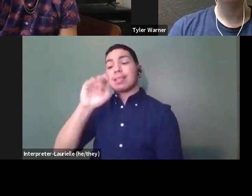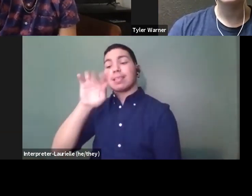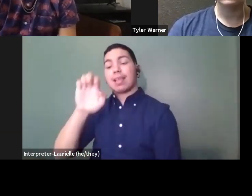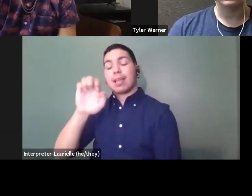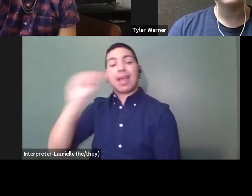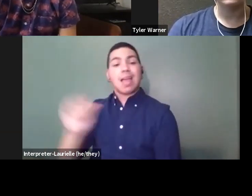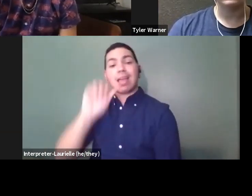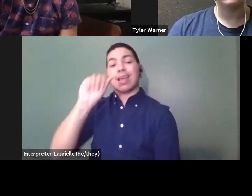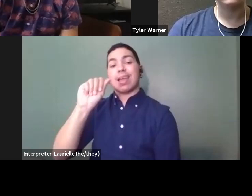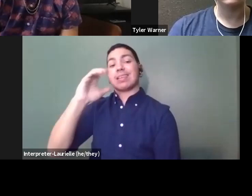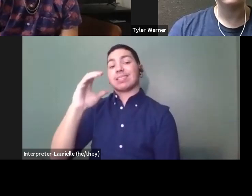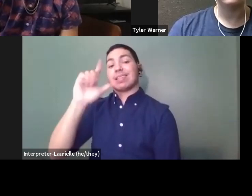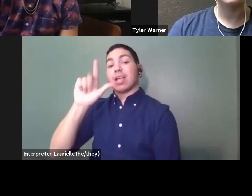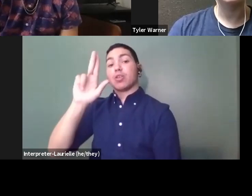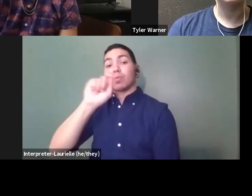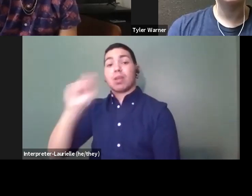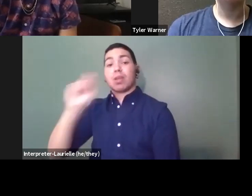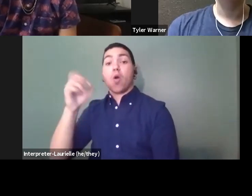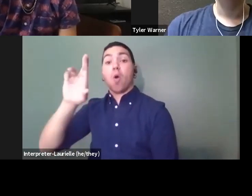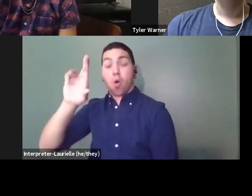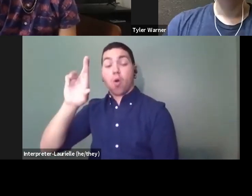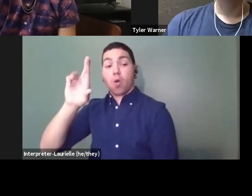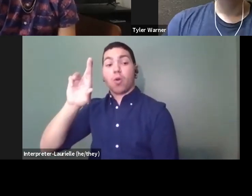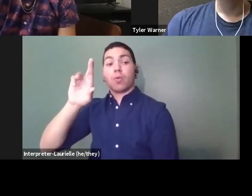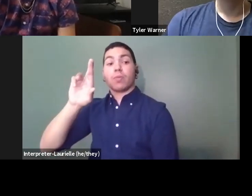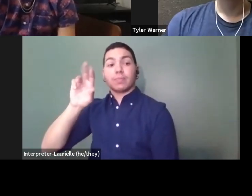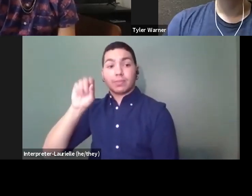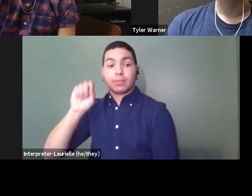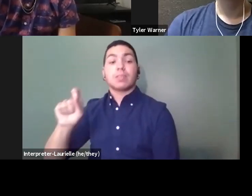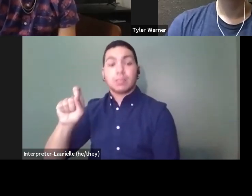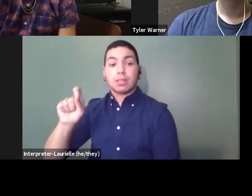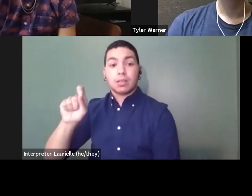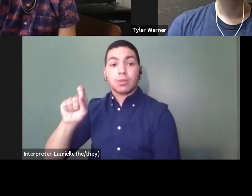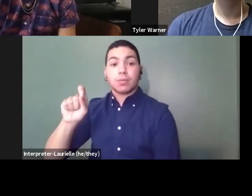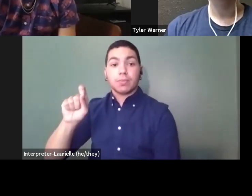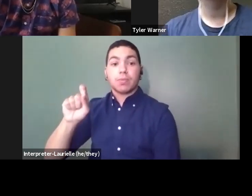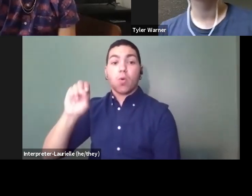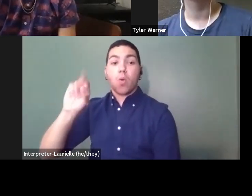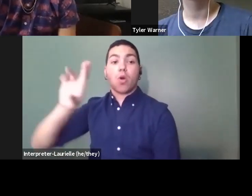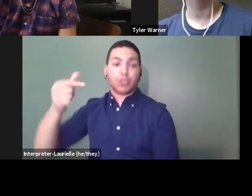Yvonne Garcia to say hello. Hello, everyone.